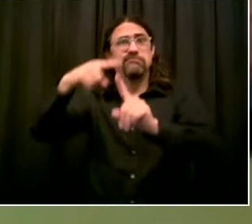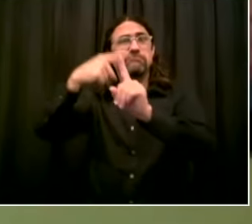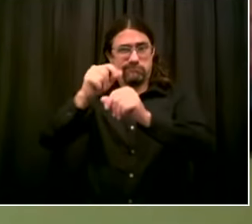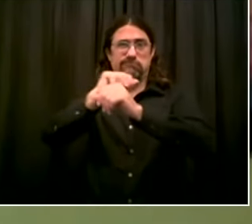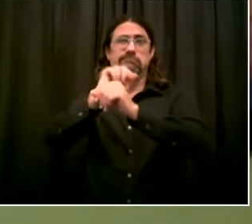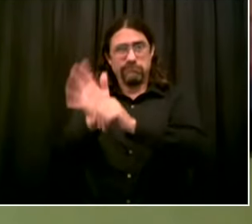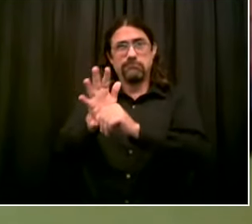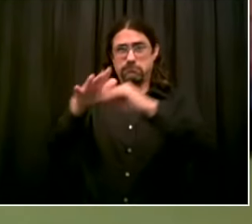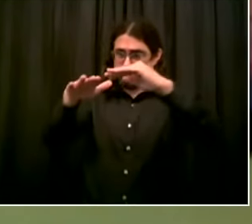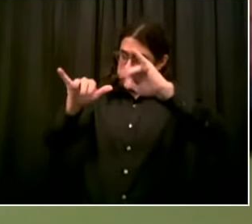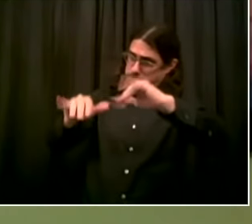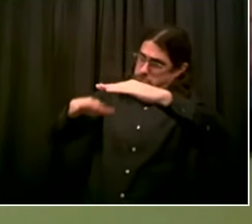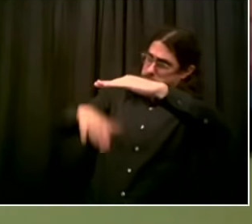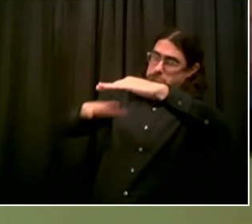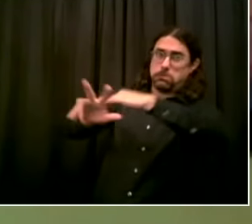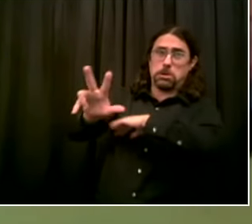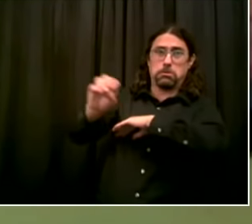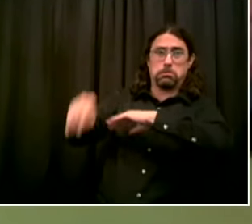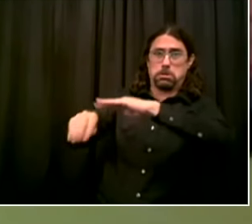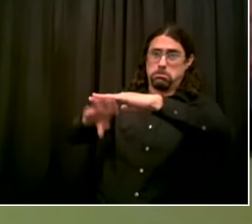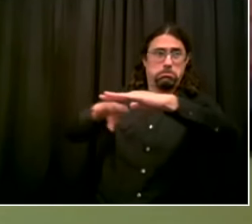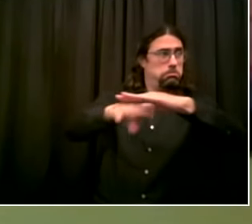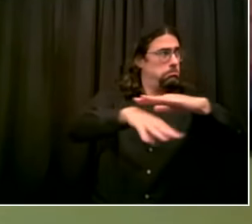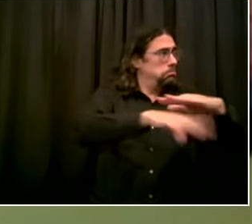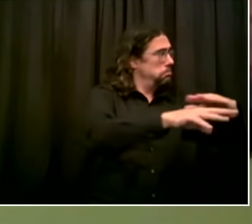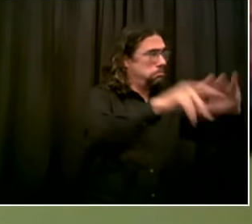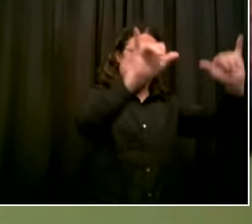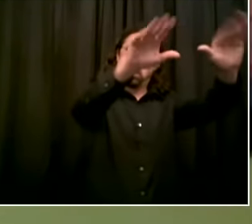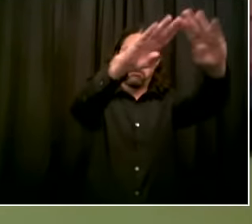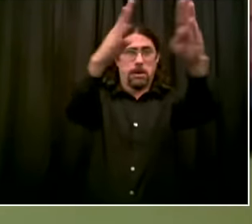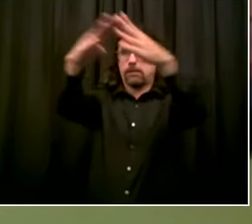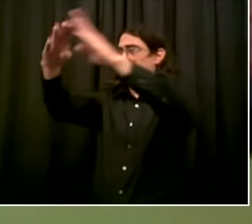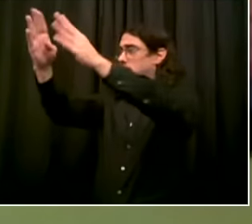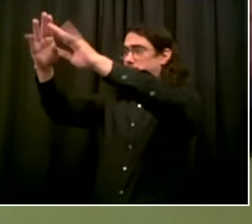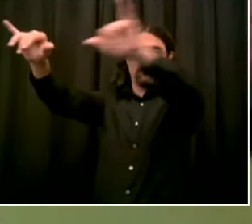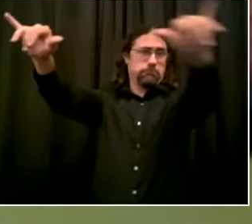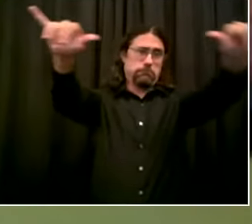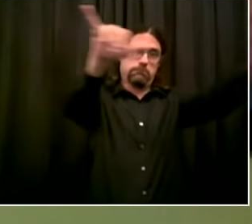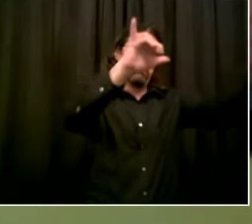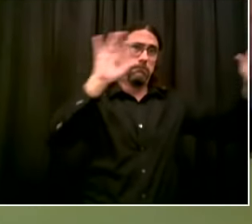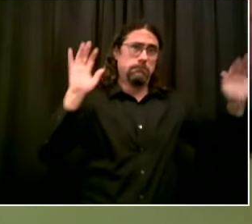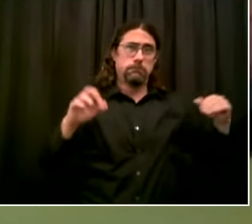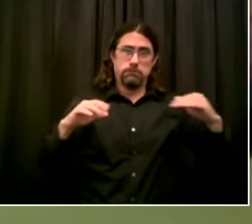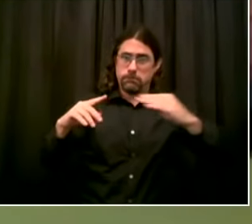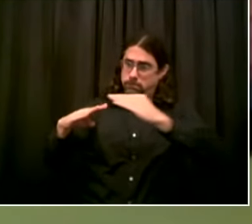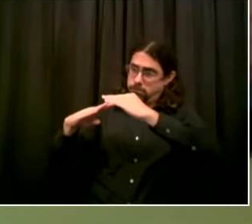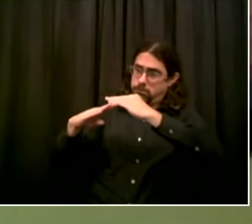GOING TO STAY BELOW 3%. YOU CAN SEE THESE TREND LINES USUALL Y CLEARLY. THEY DO NOT